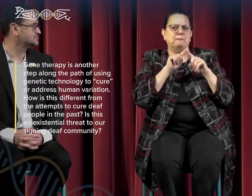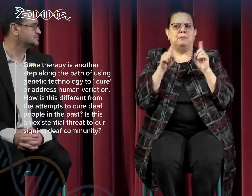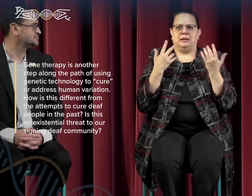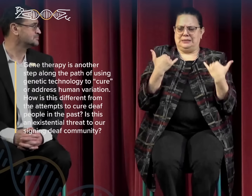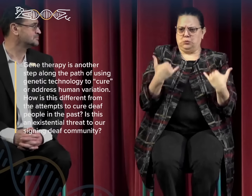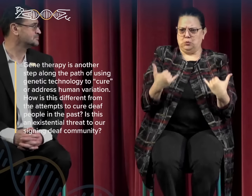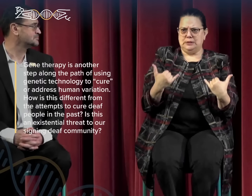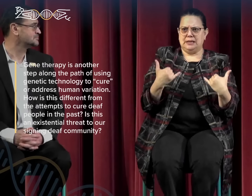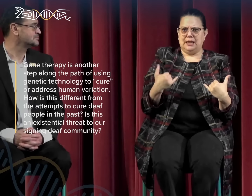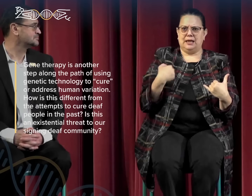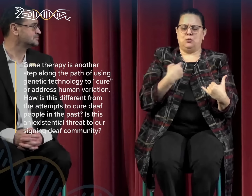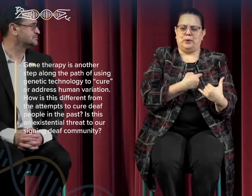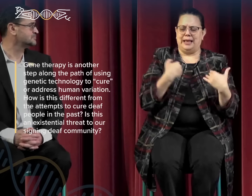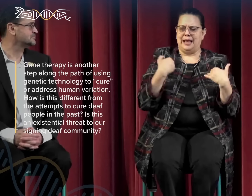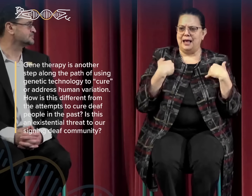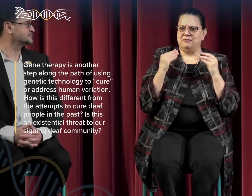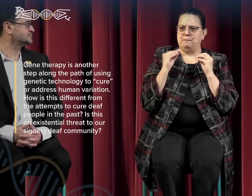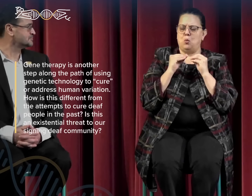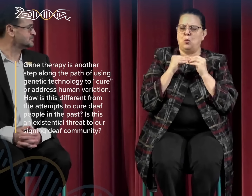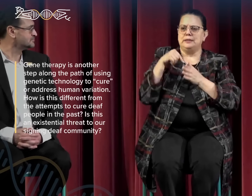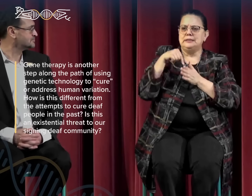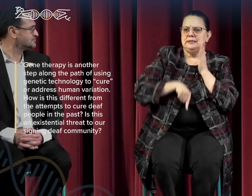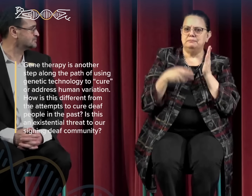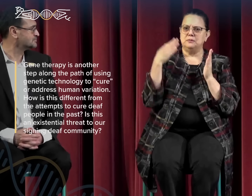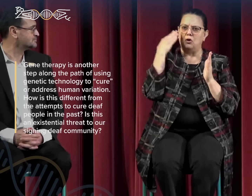success or what they would view as success.